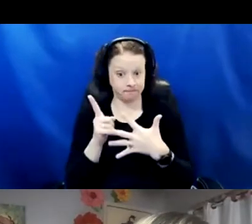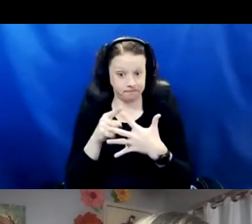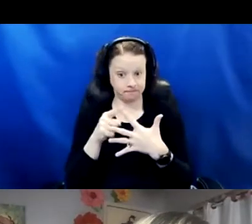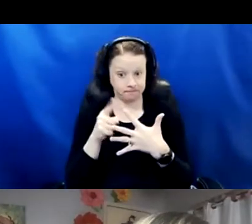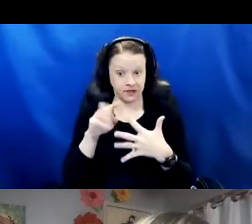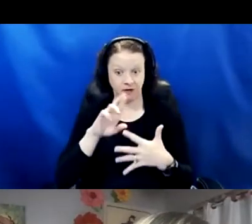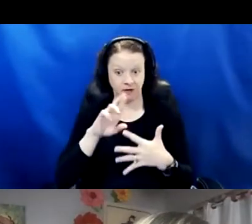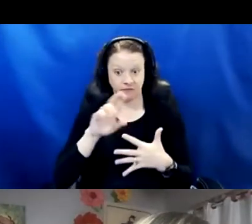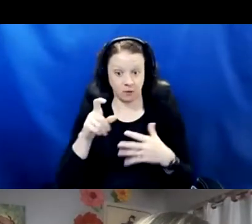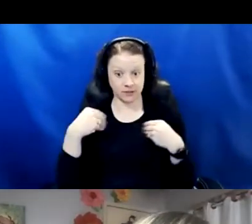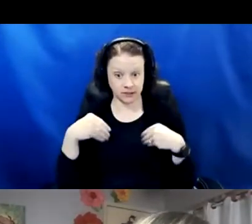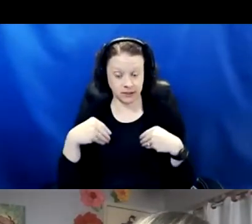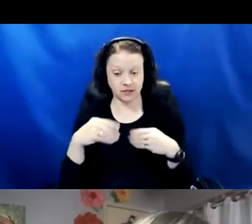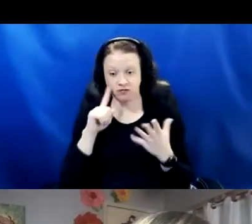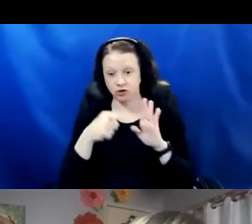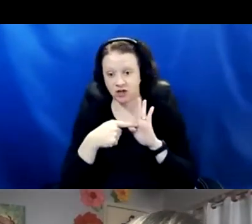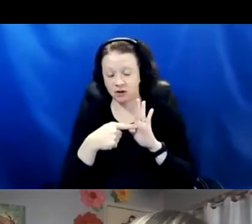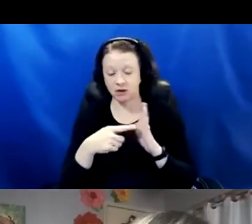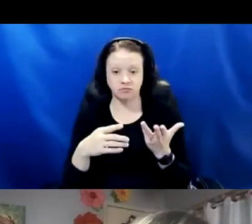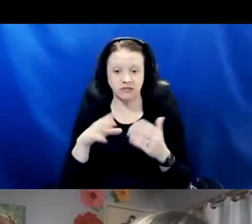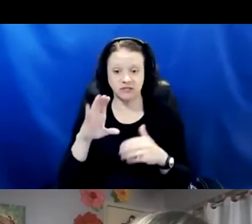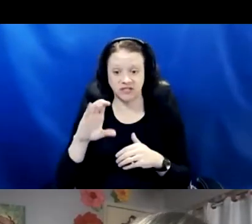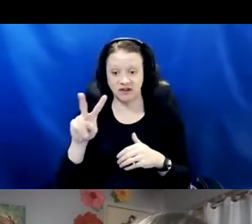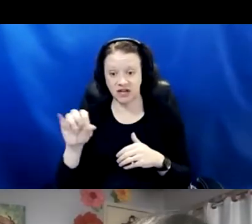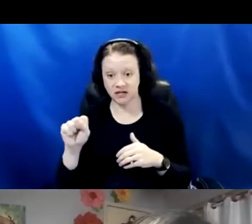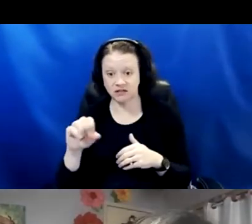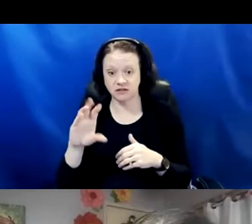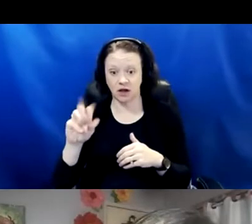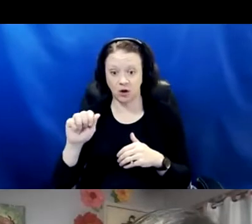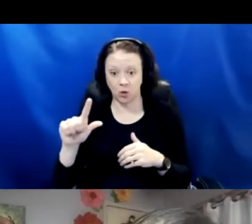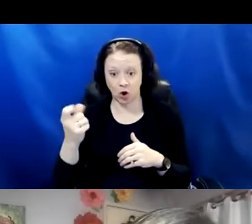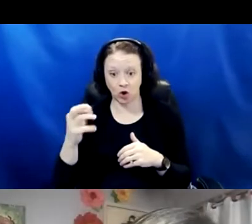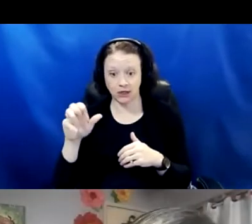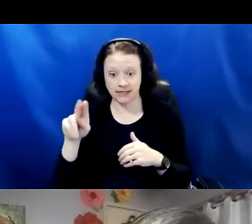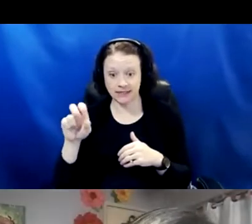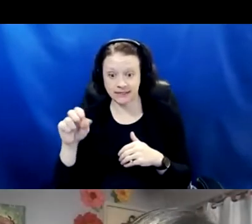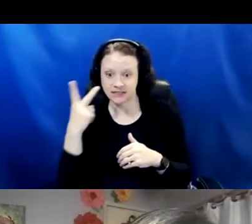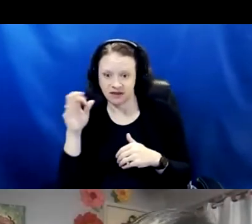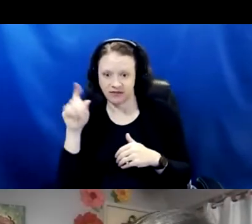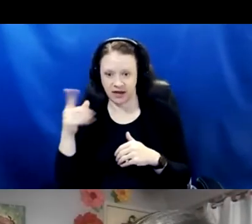You can call pharmacies such as CVS, Walgreens, see if they have vaccines available.